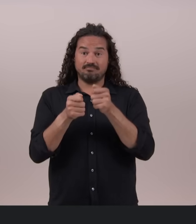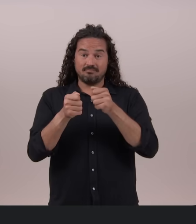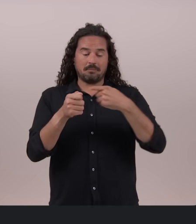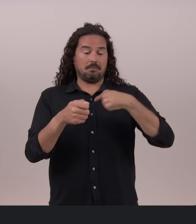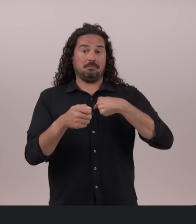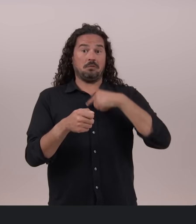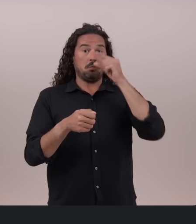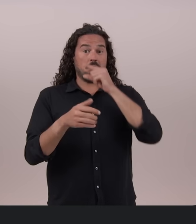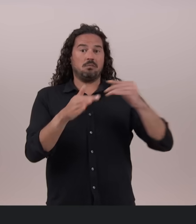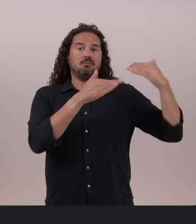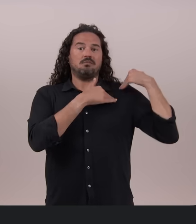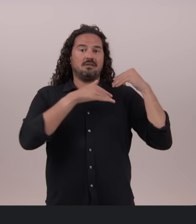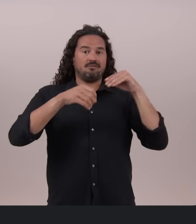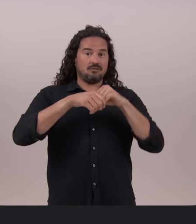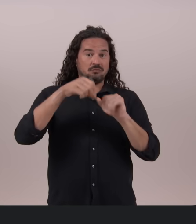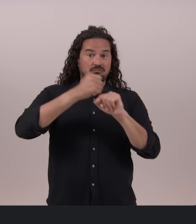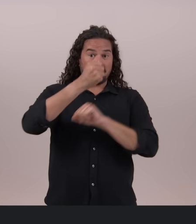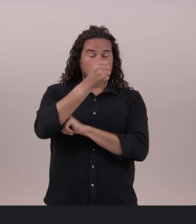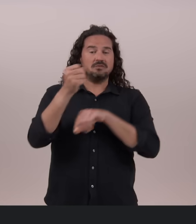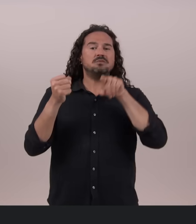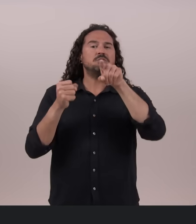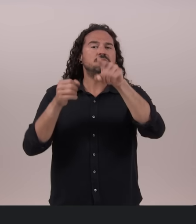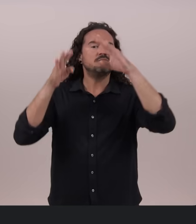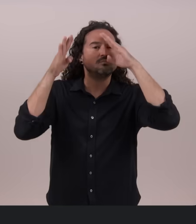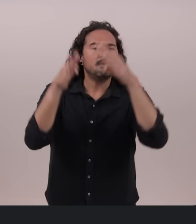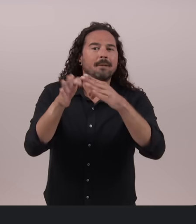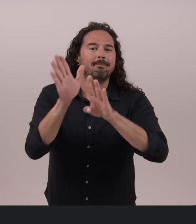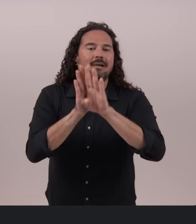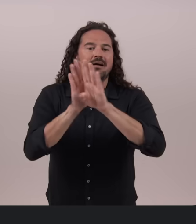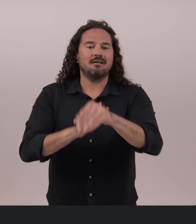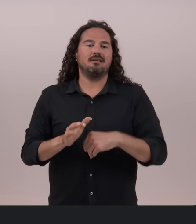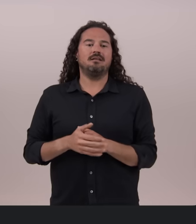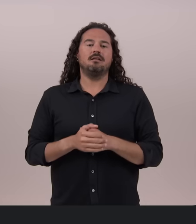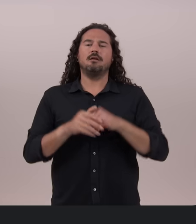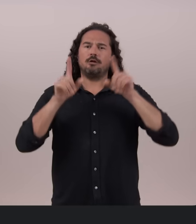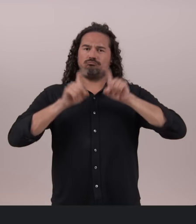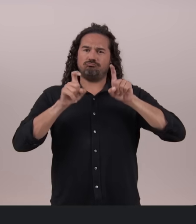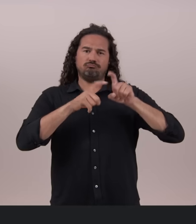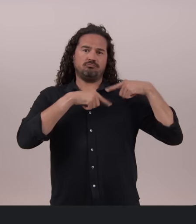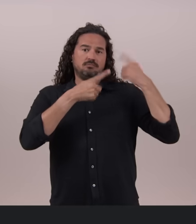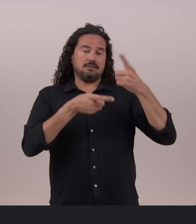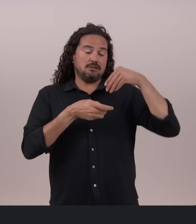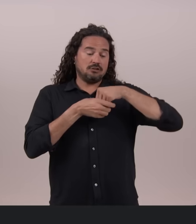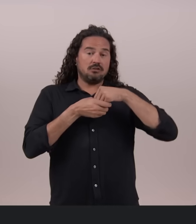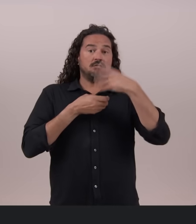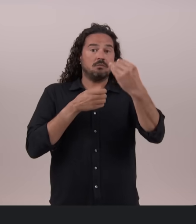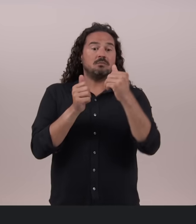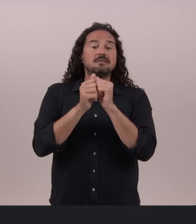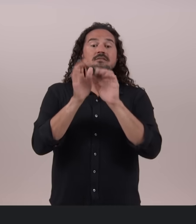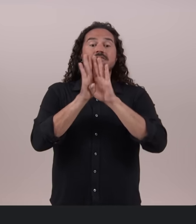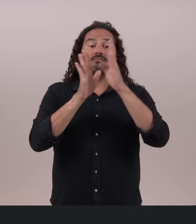We've been testing this with developers both internally and externally. To give you an example, our team at Stitch,